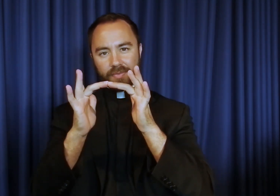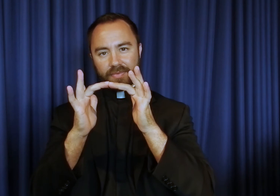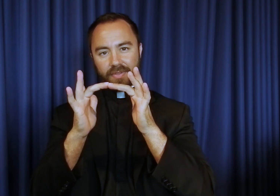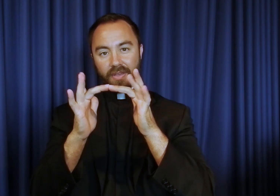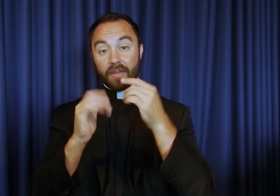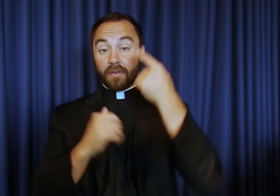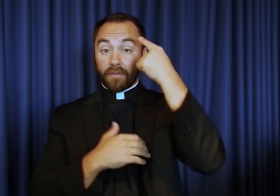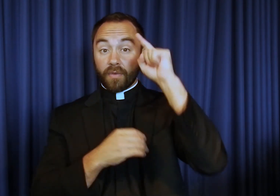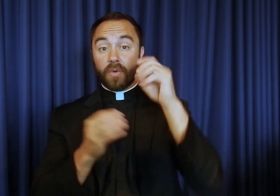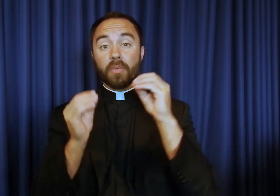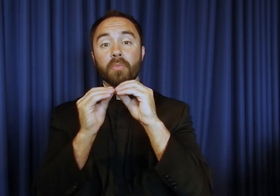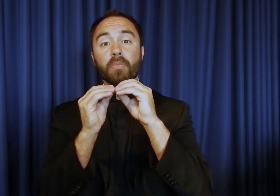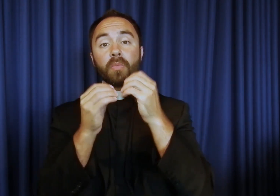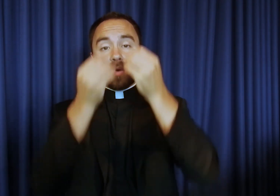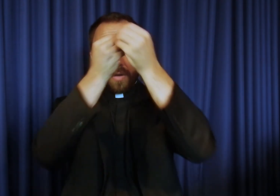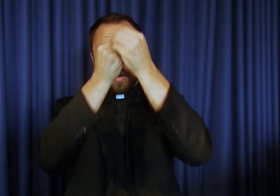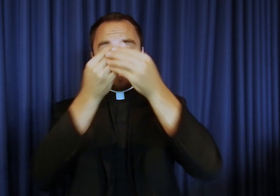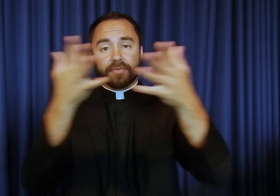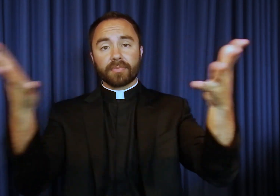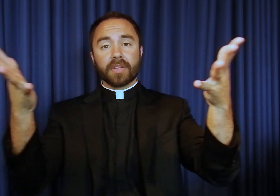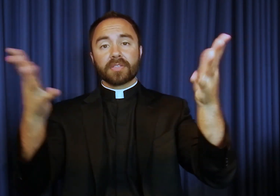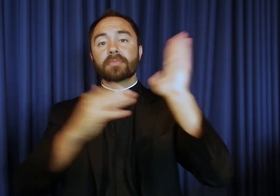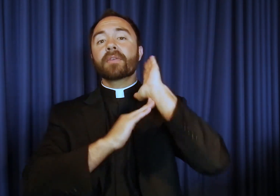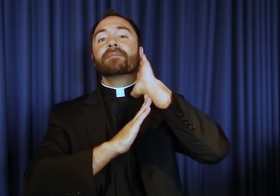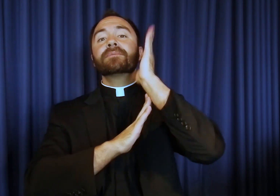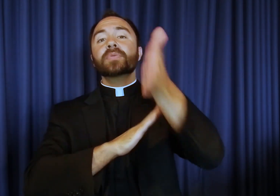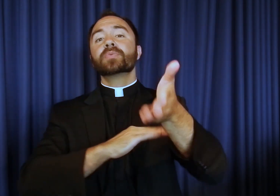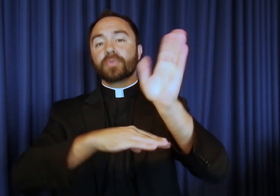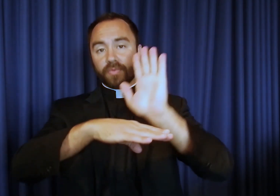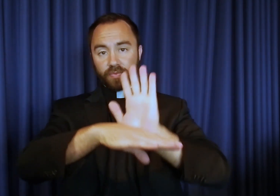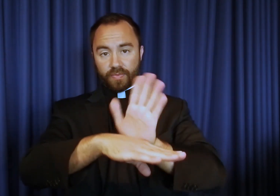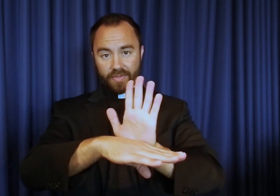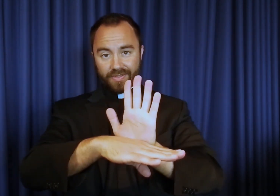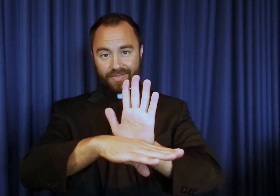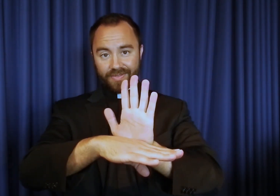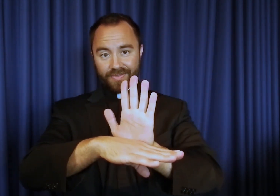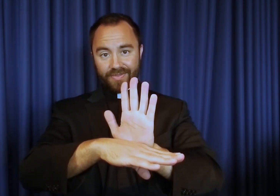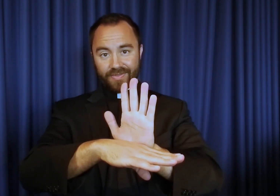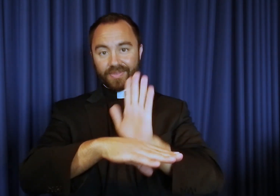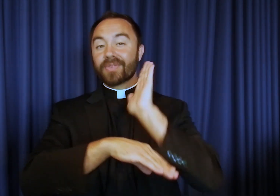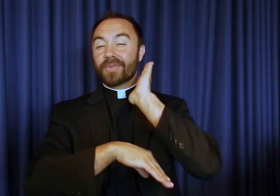your eyes peeled on the internet for more information in the future about